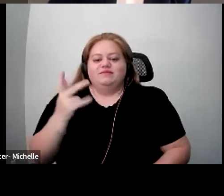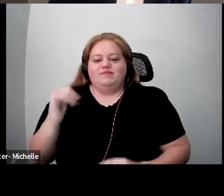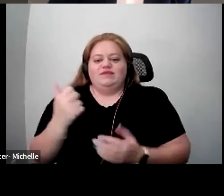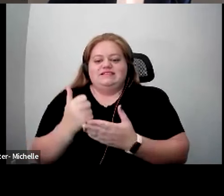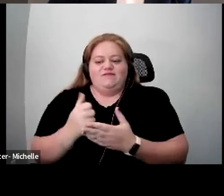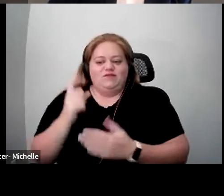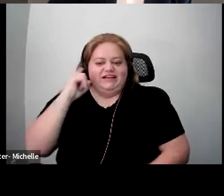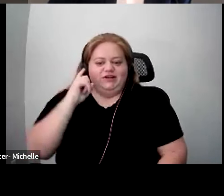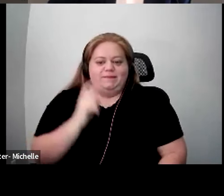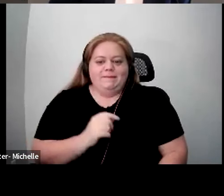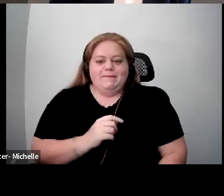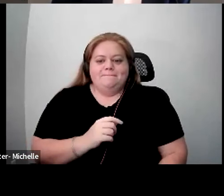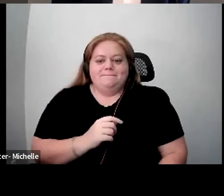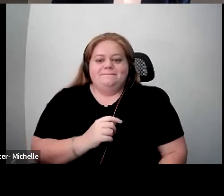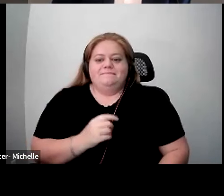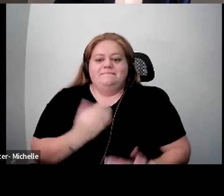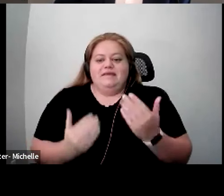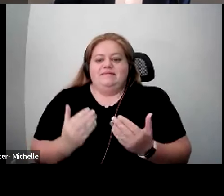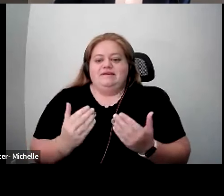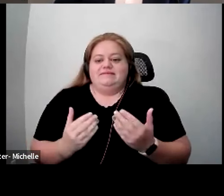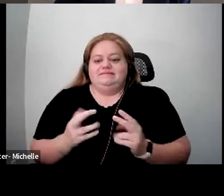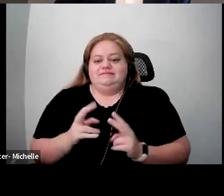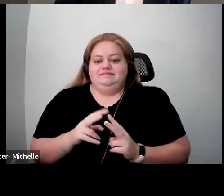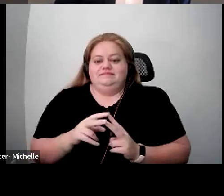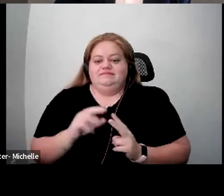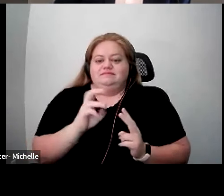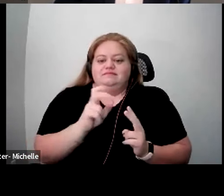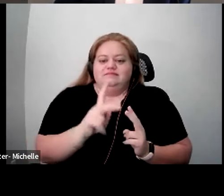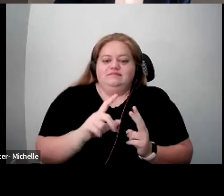I wanted to turn to both Mick and Deyan next